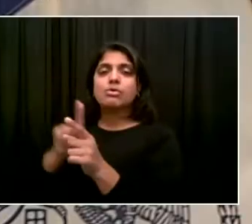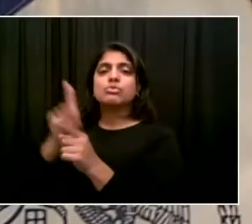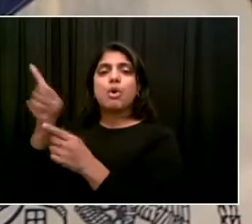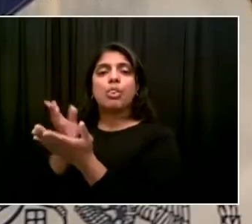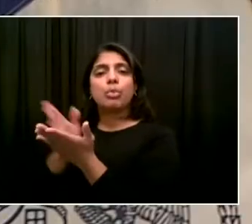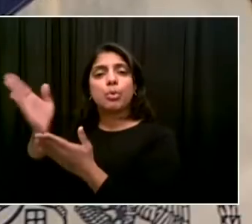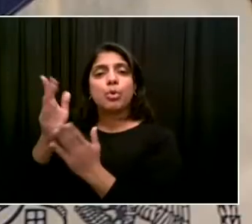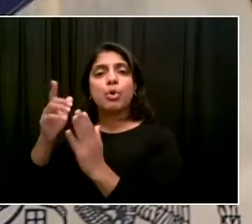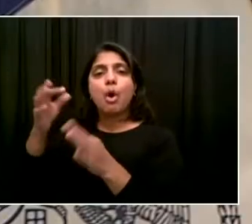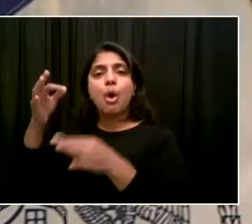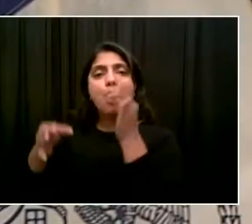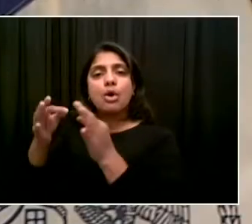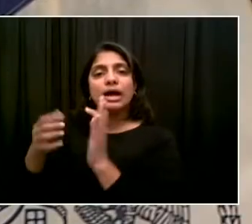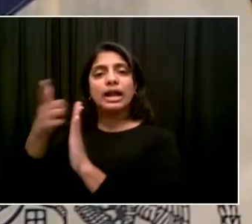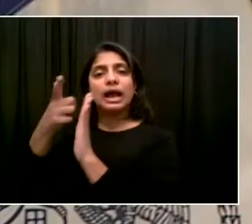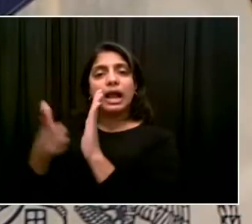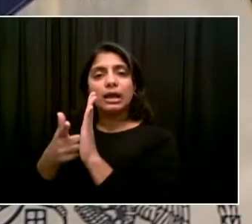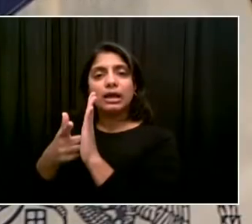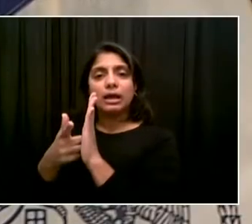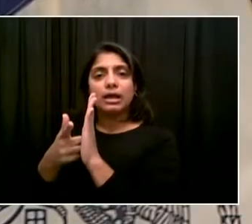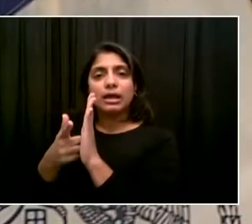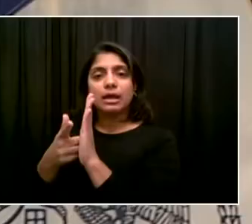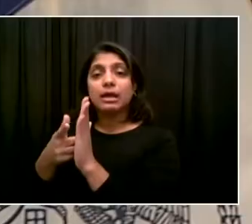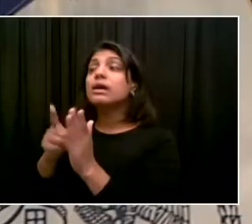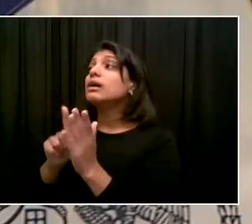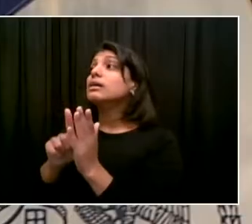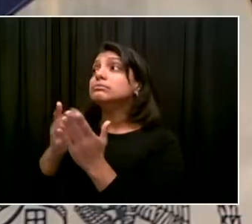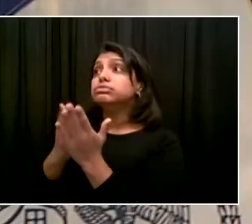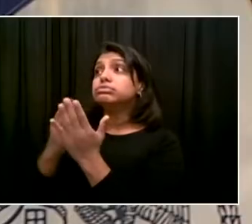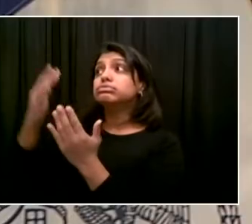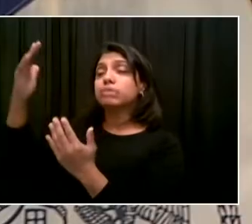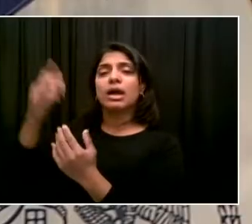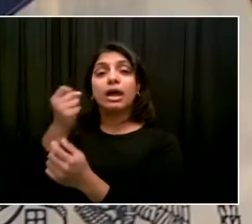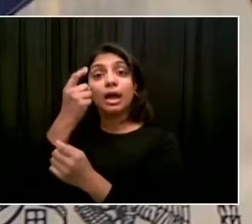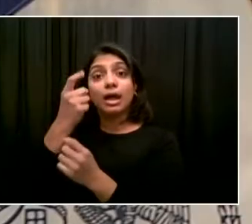HISTORYMA KER IS THE FIRST WOMAN CORPORATION COUNSEL IN NEW